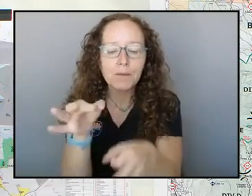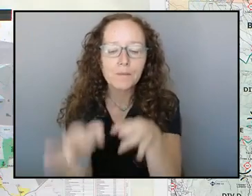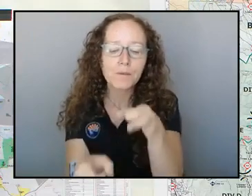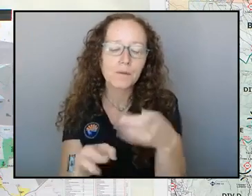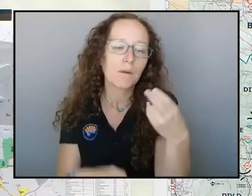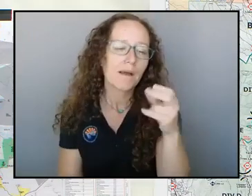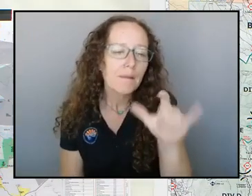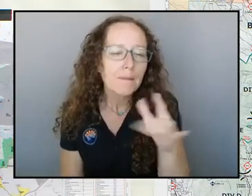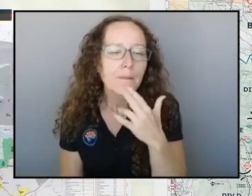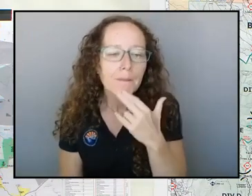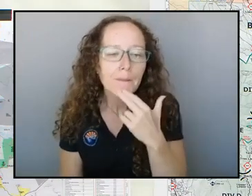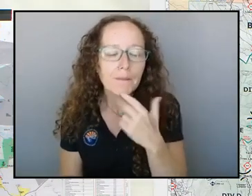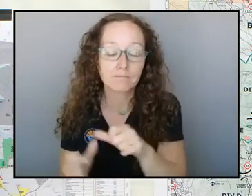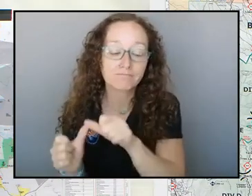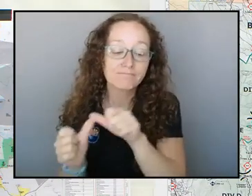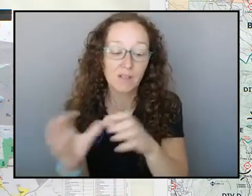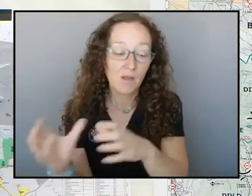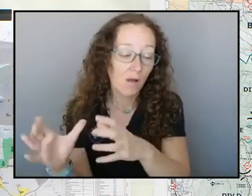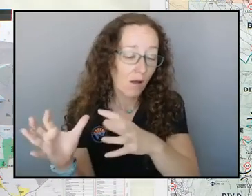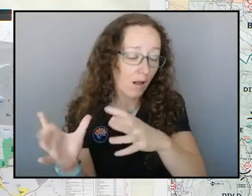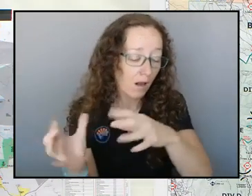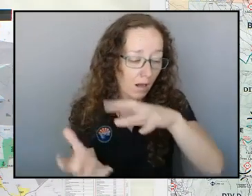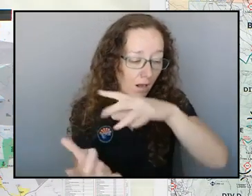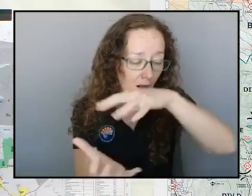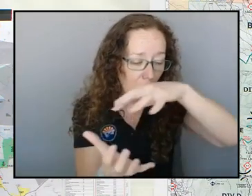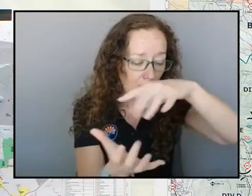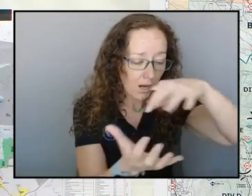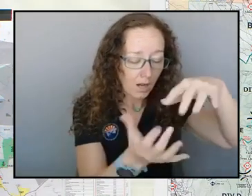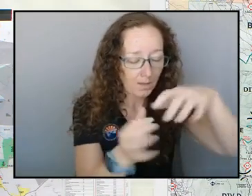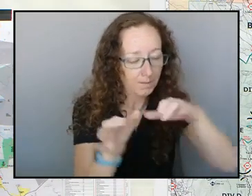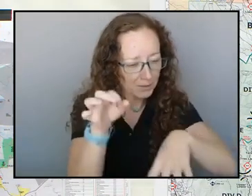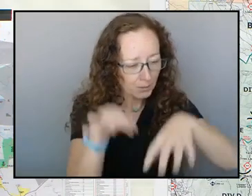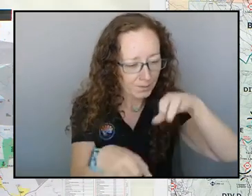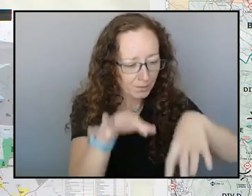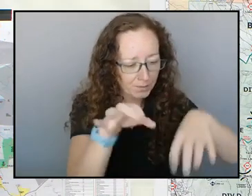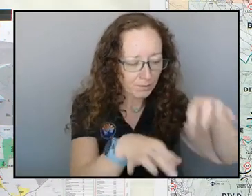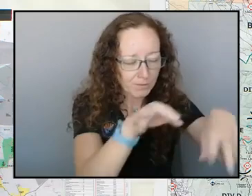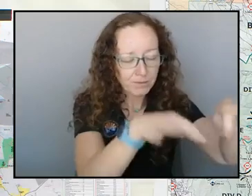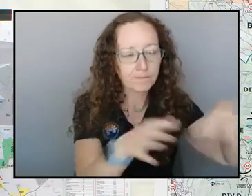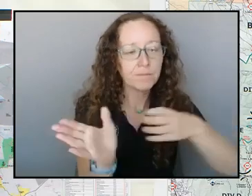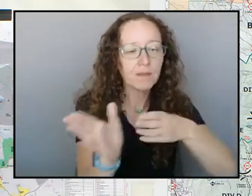northeast and got in and around Las Vegas and it continued on